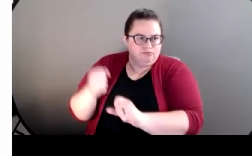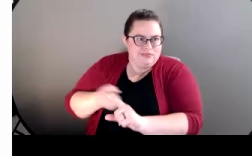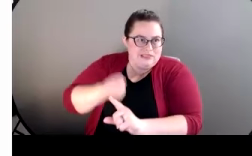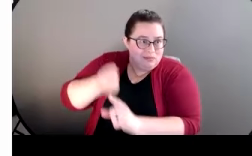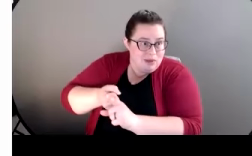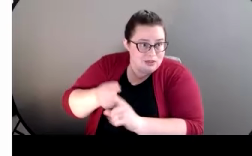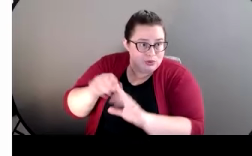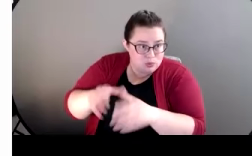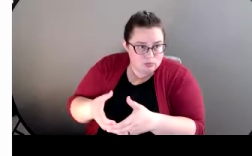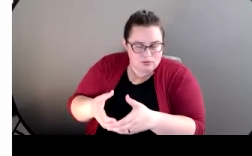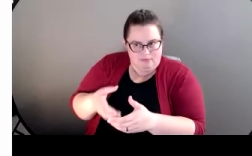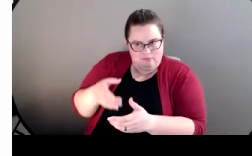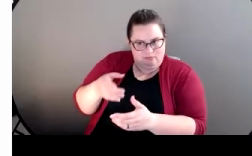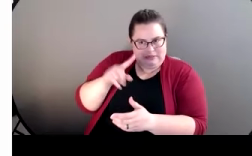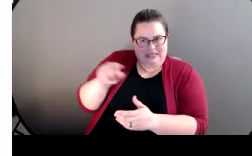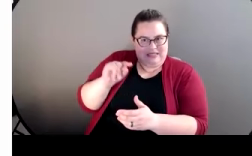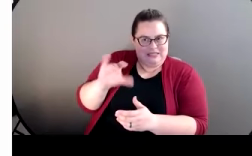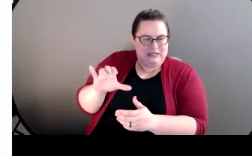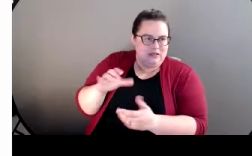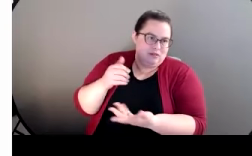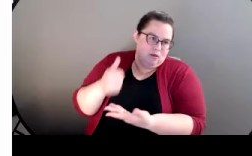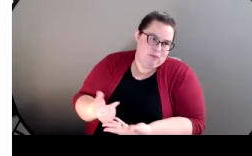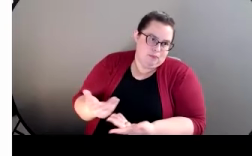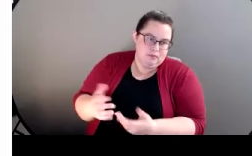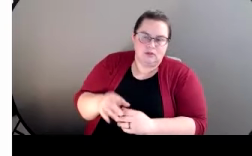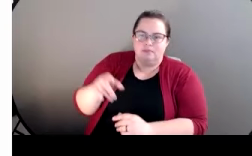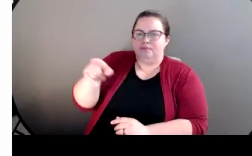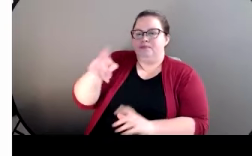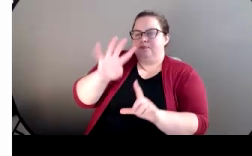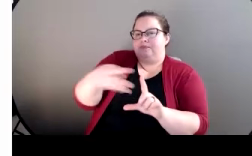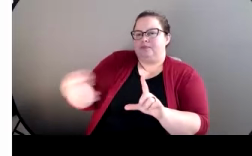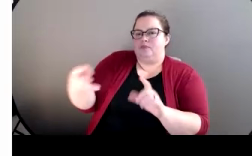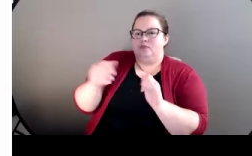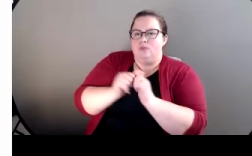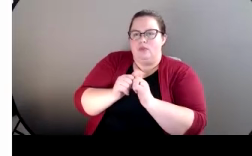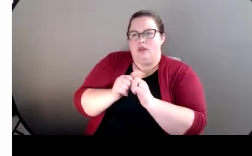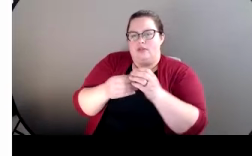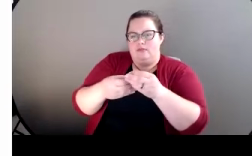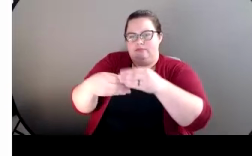And then this is just some, chart with some disaggregated success rates.